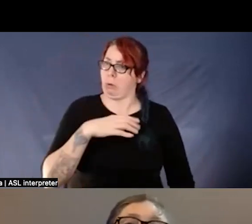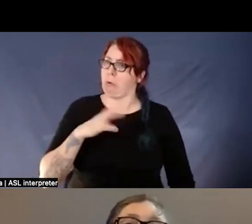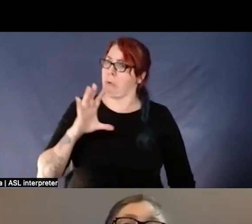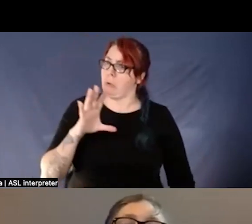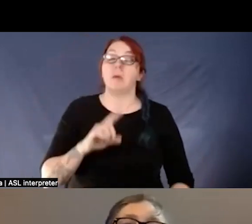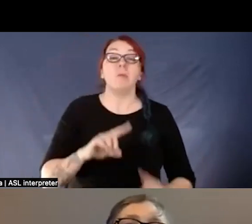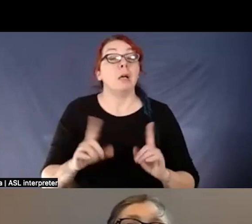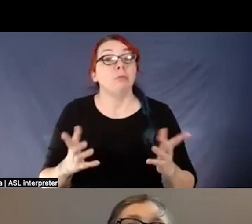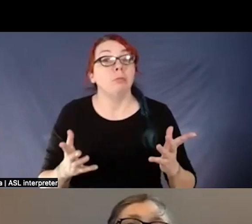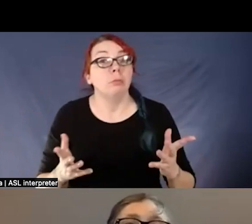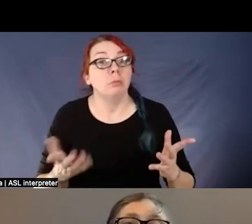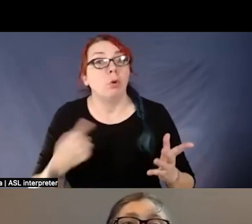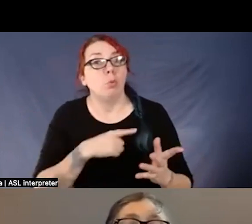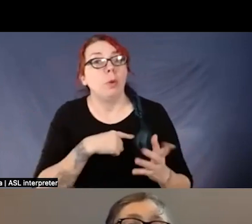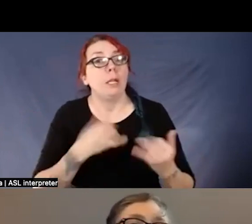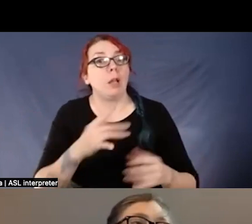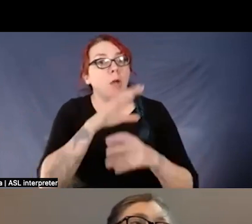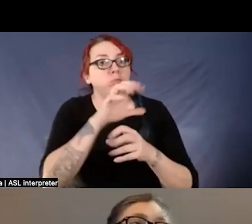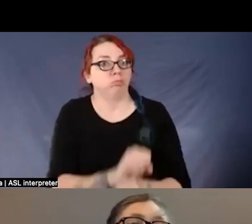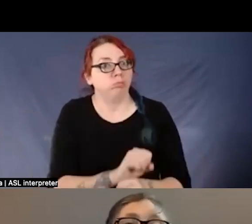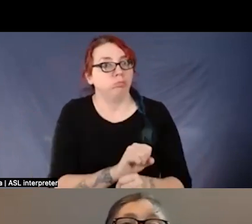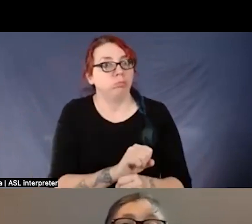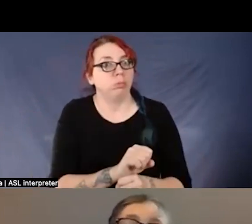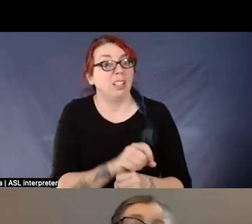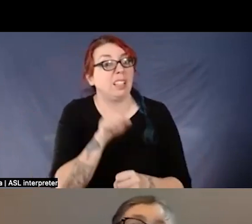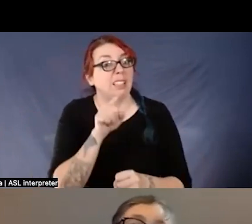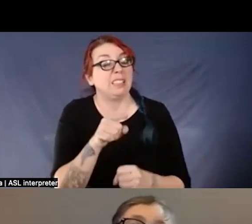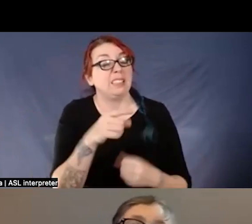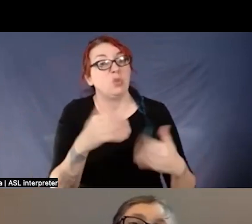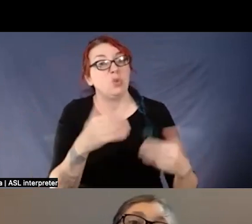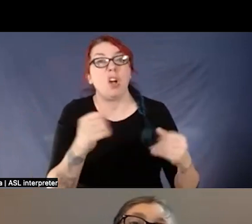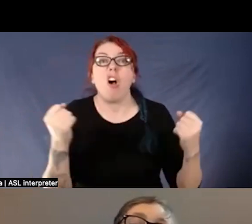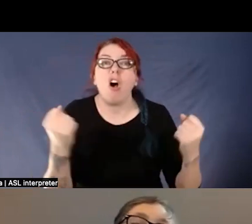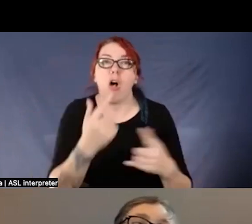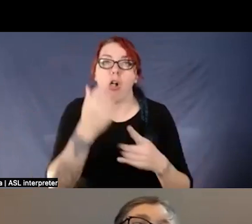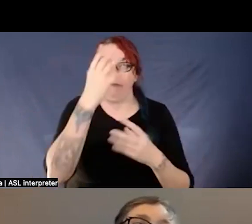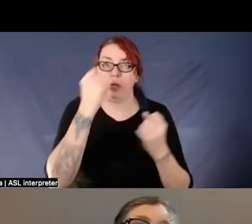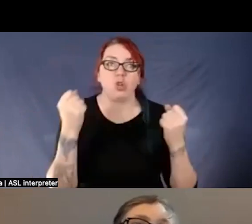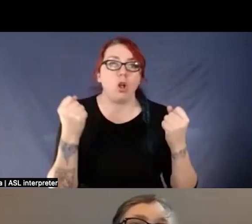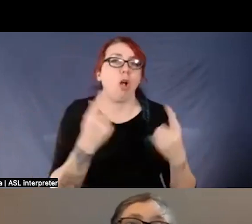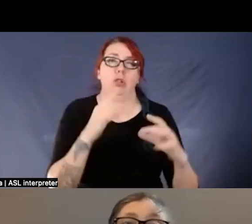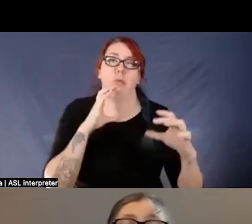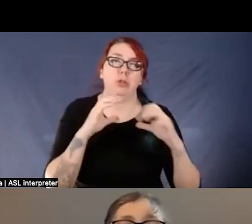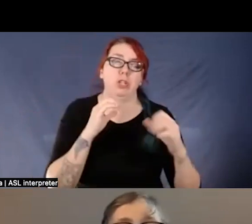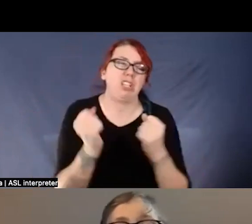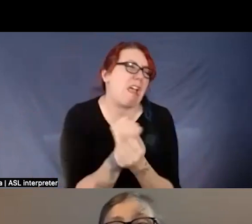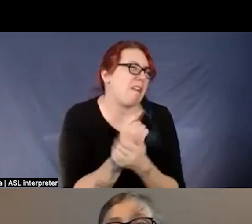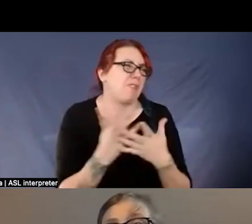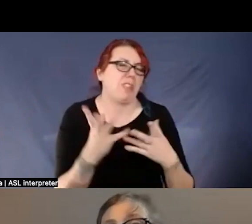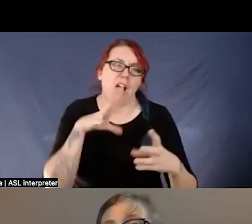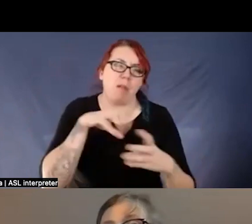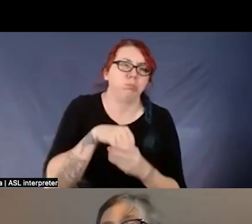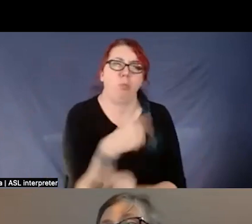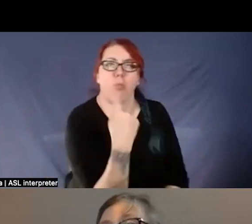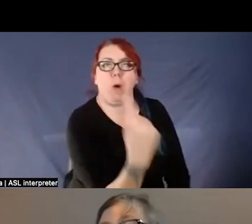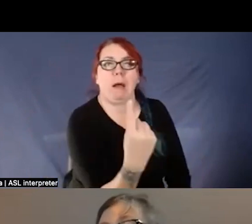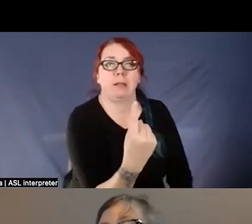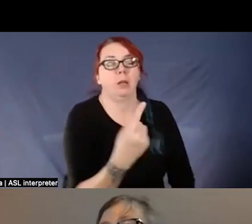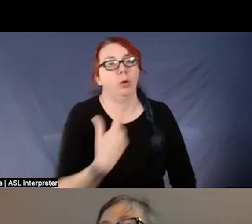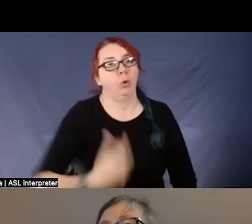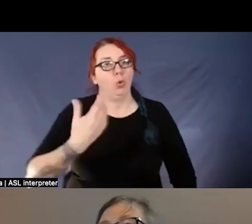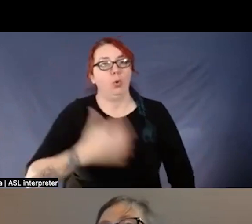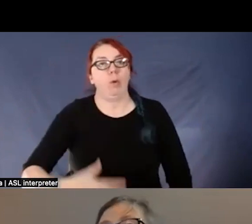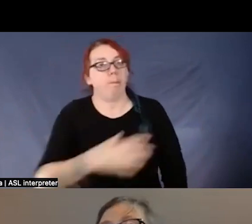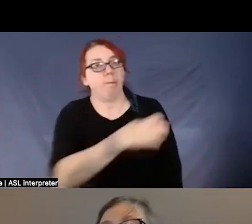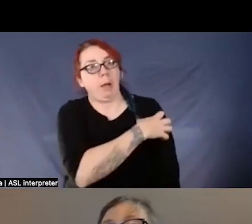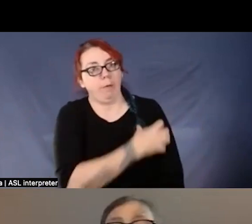but the power of having all information and all communication within one platform is huge.